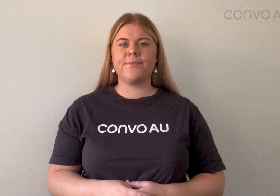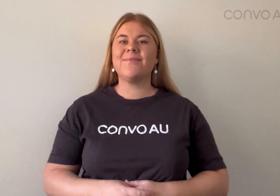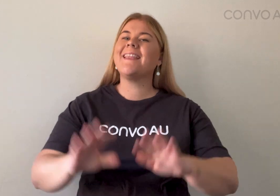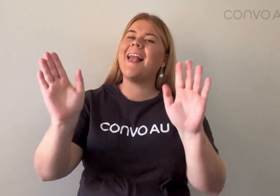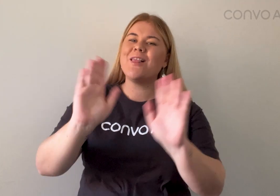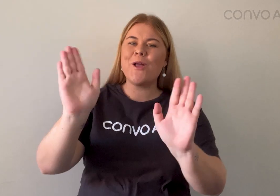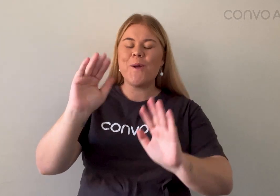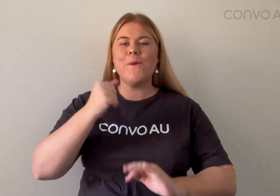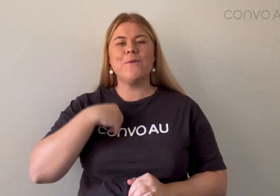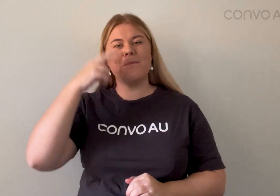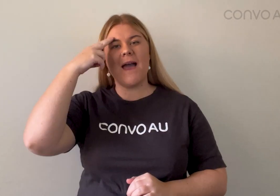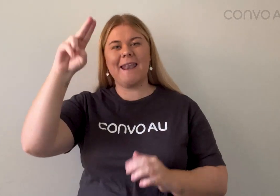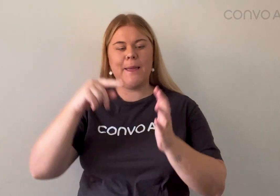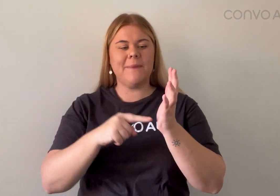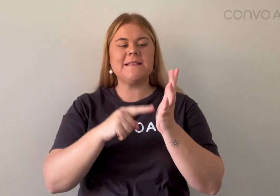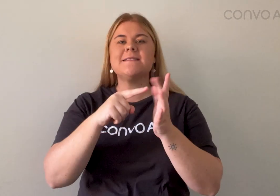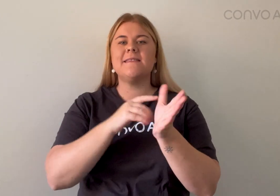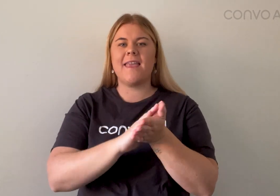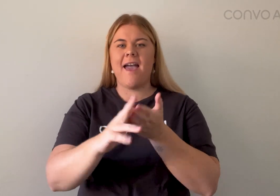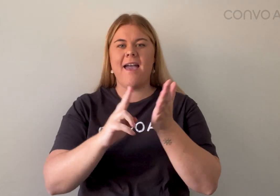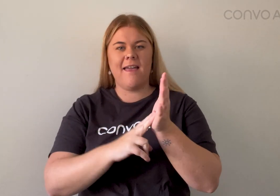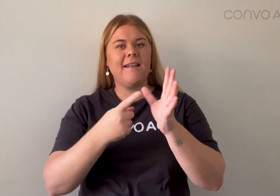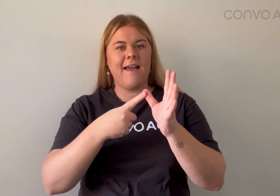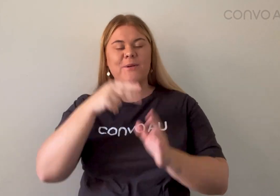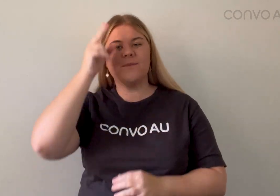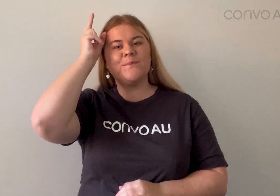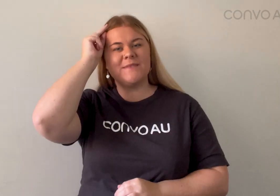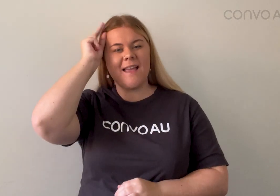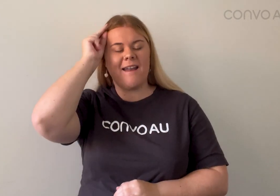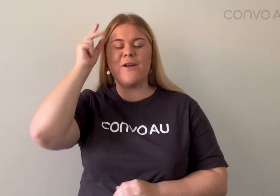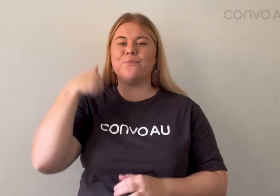Hello! My name is Tiahna.